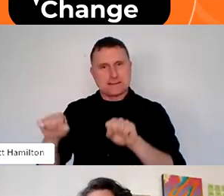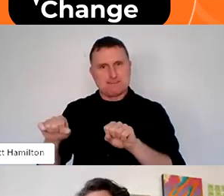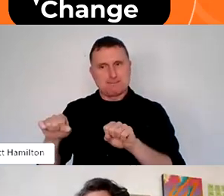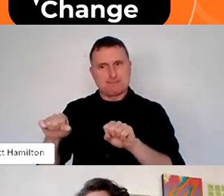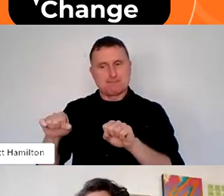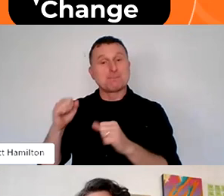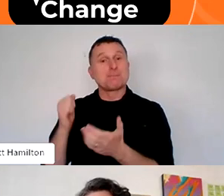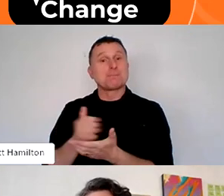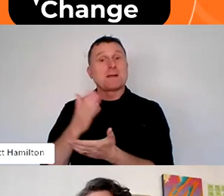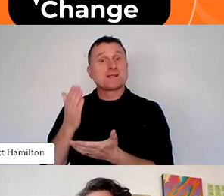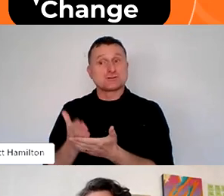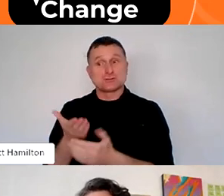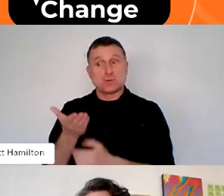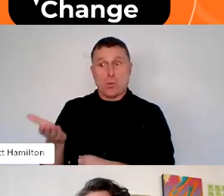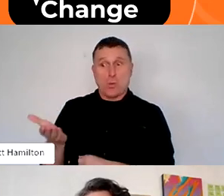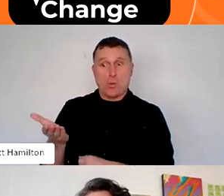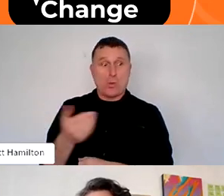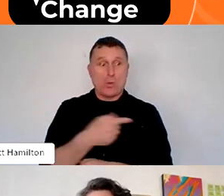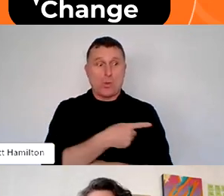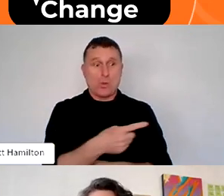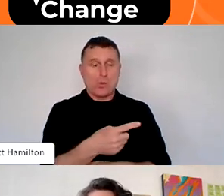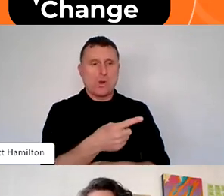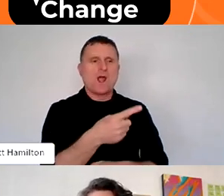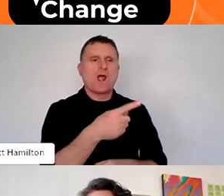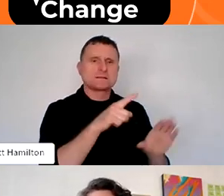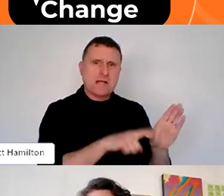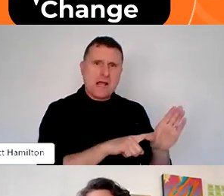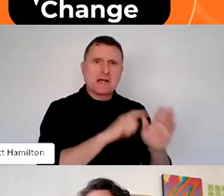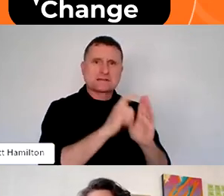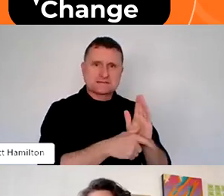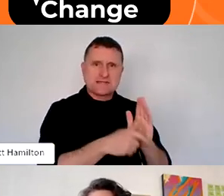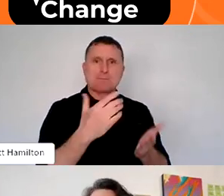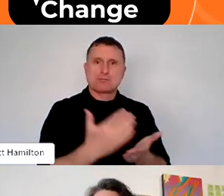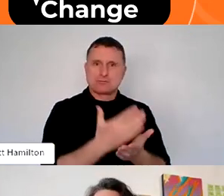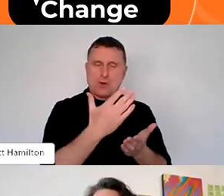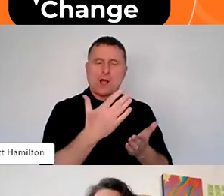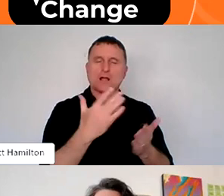for mokopuna whaikaha. And so for mokopuna Māori, who also are in